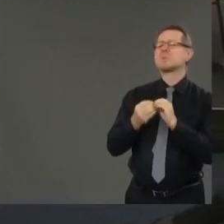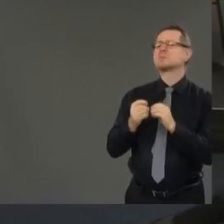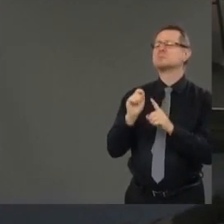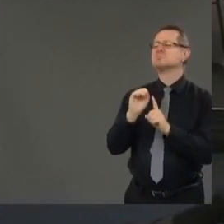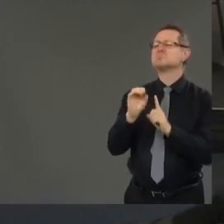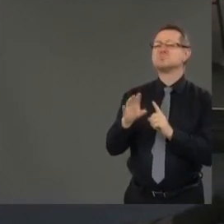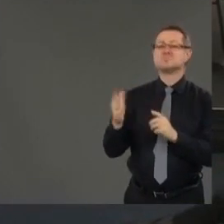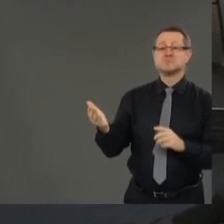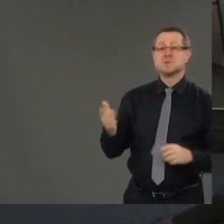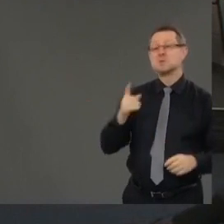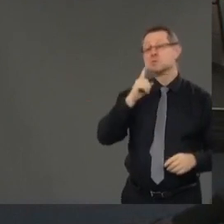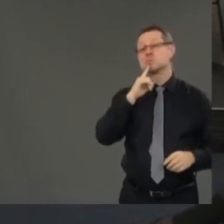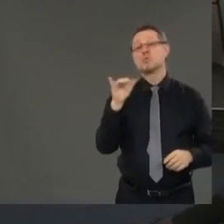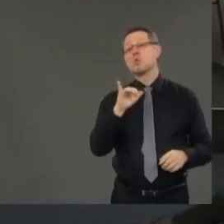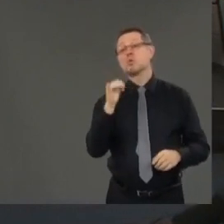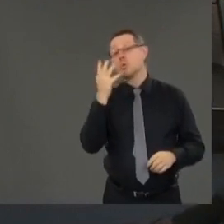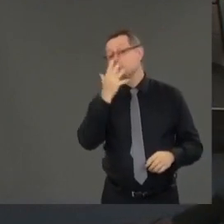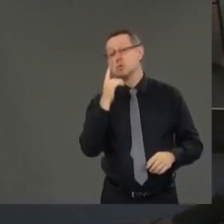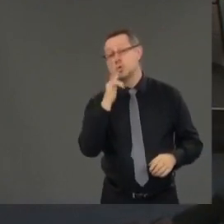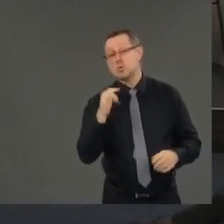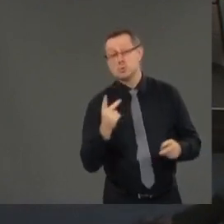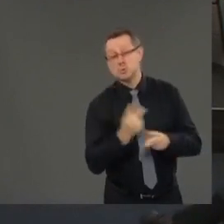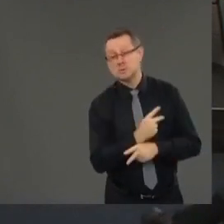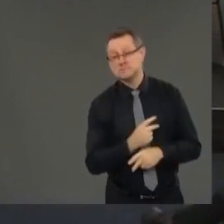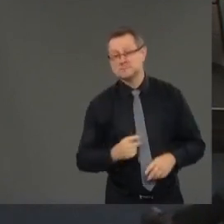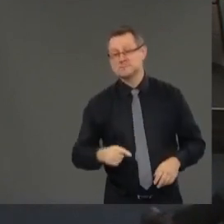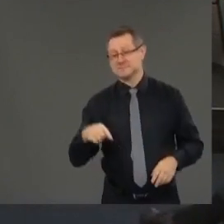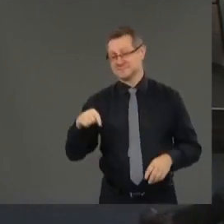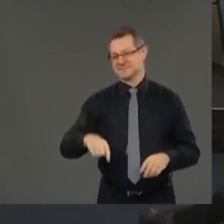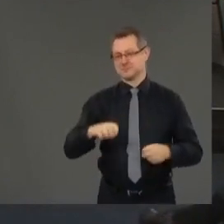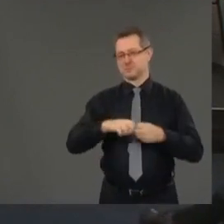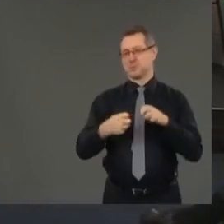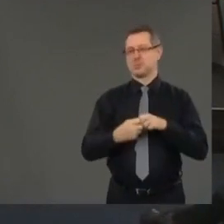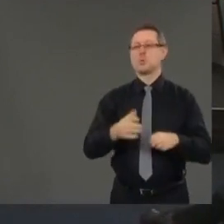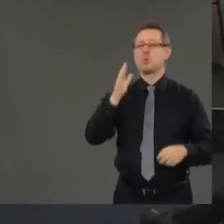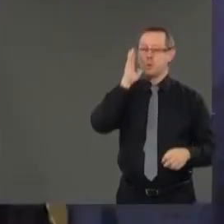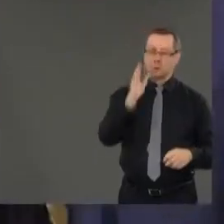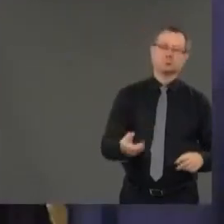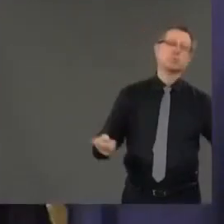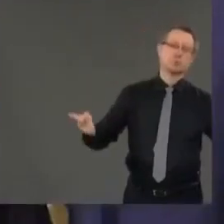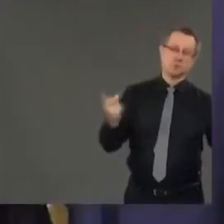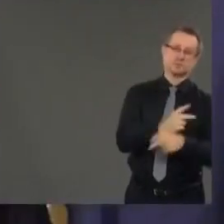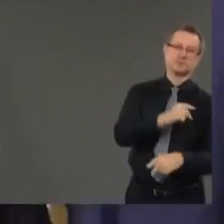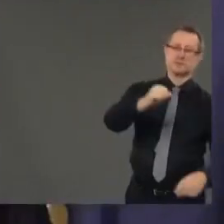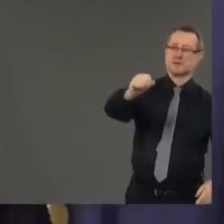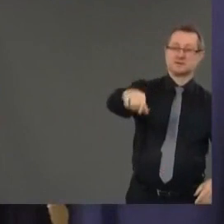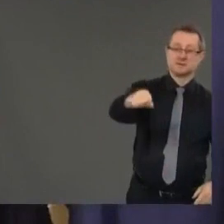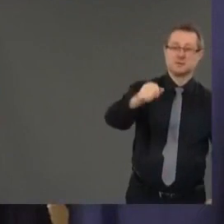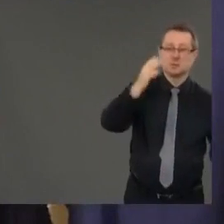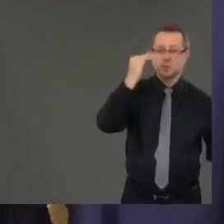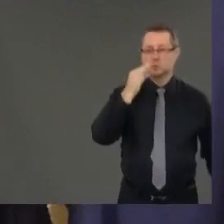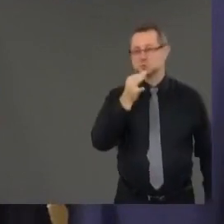SPECIFIC NUMBERS. HERE'S WHAT'S WORSE.